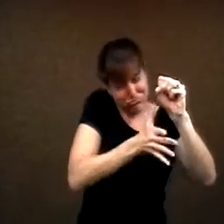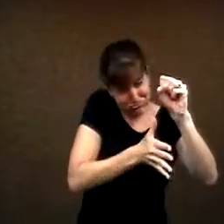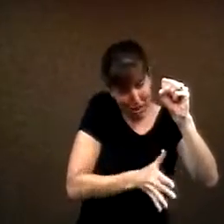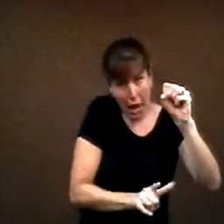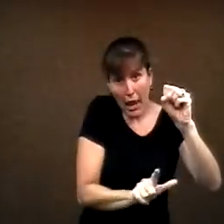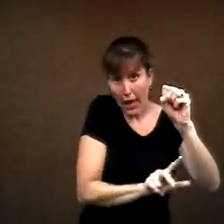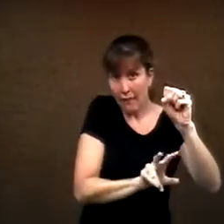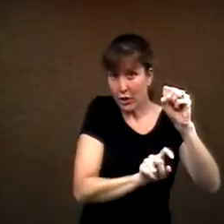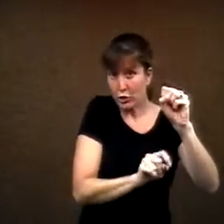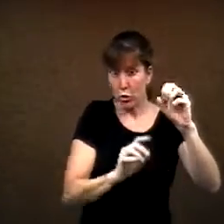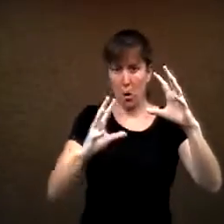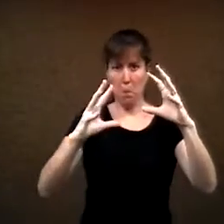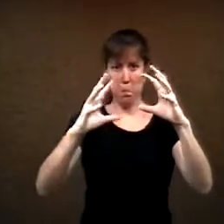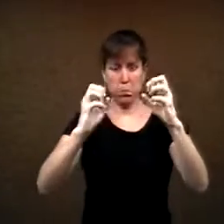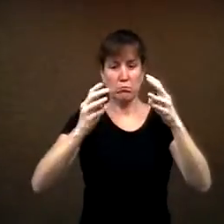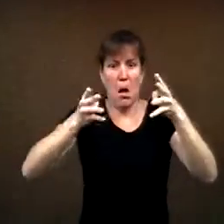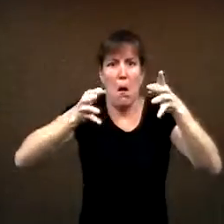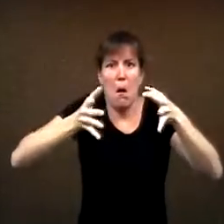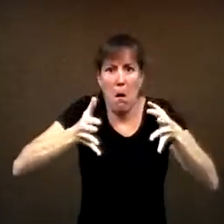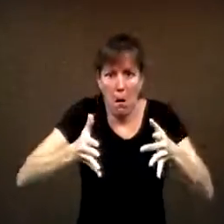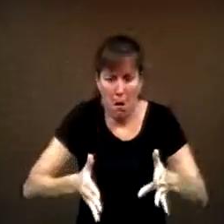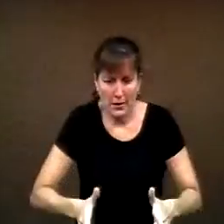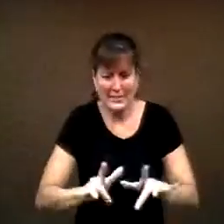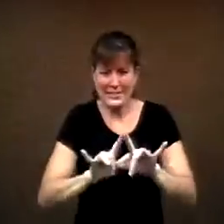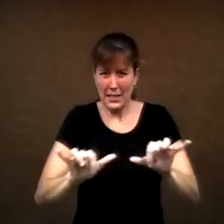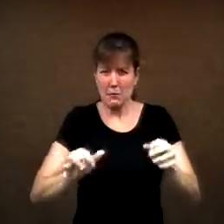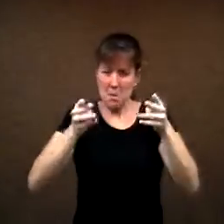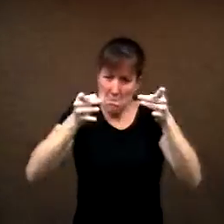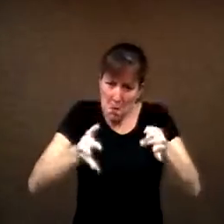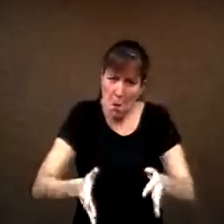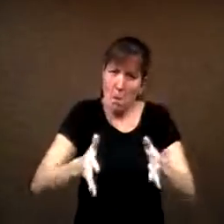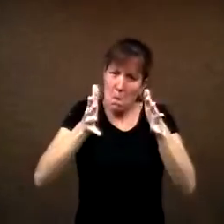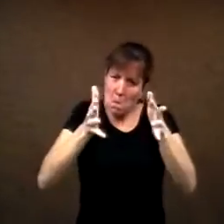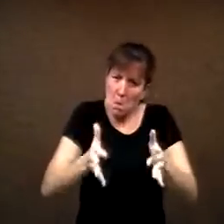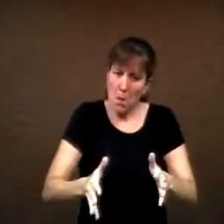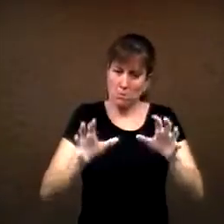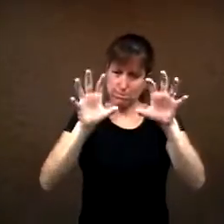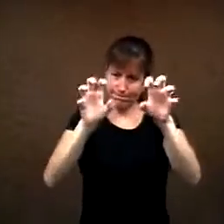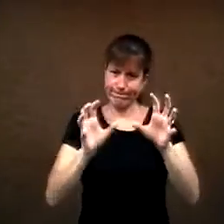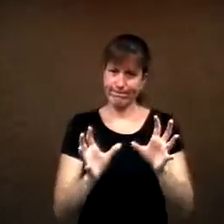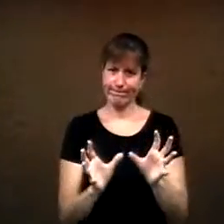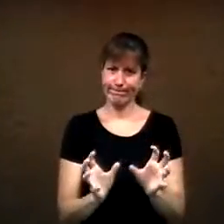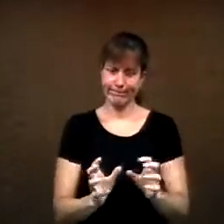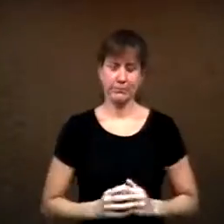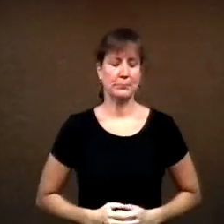So simultaneously, blood is flowing from the top of the heart, into the bottom of the heart.